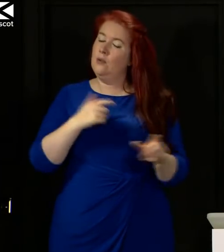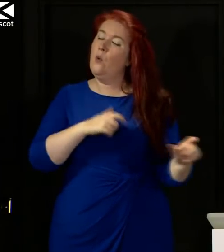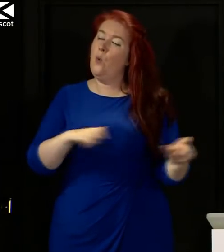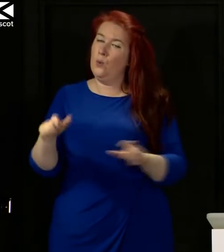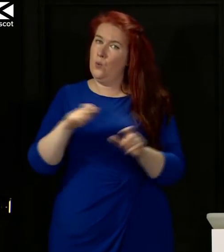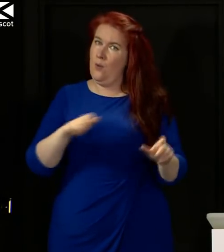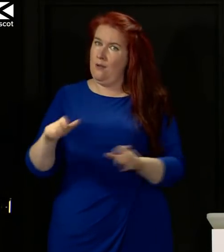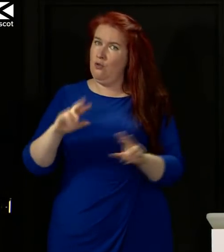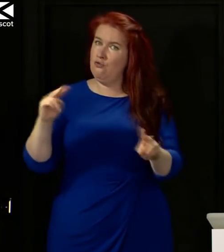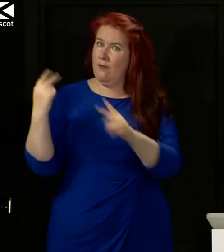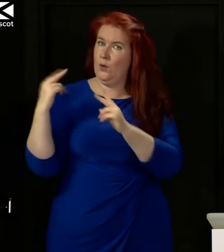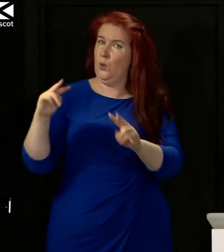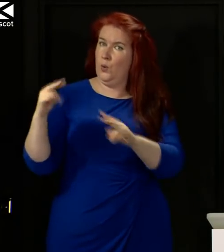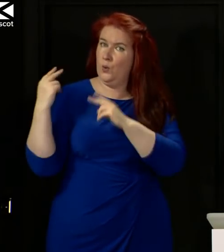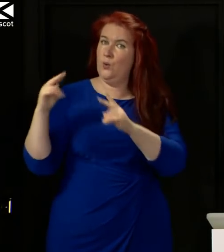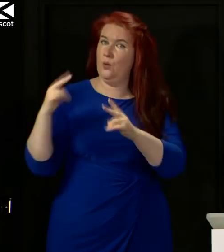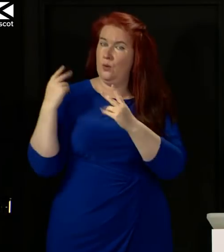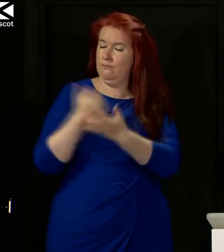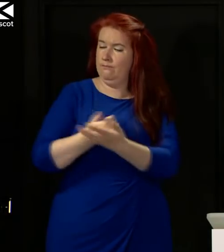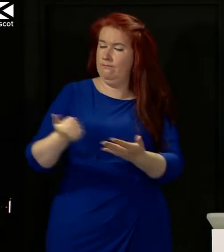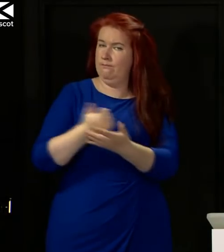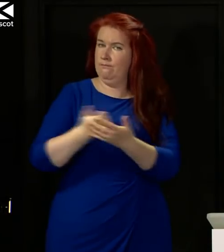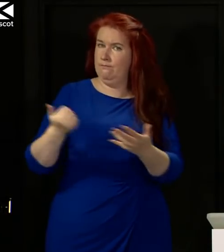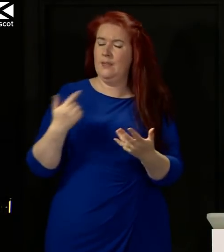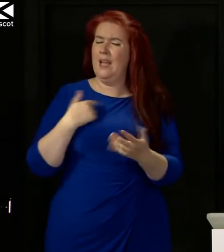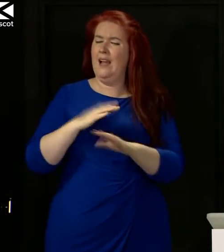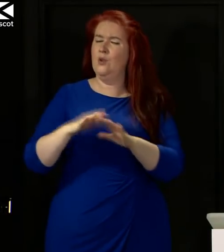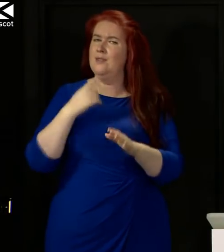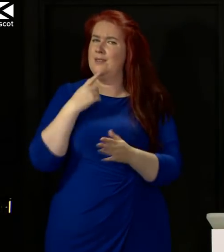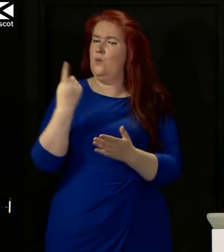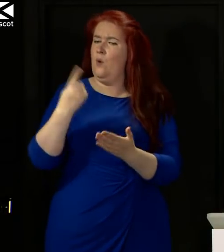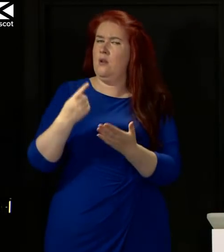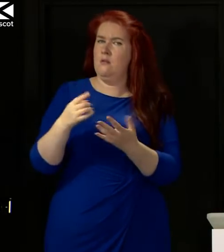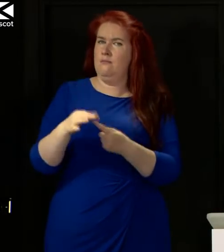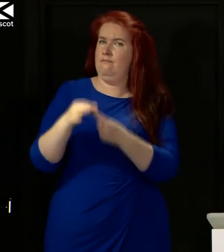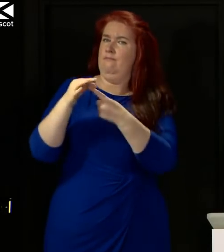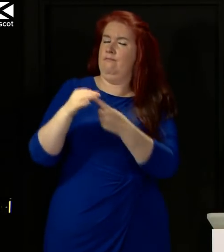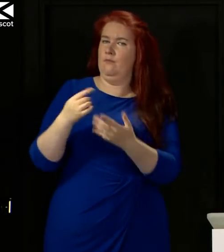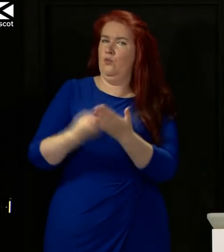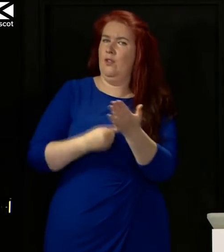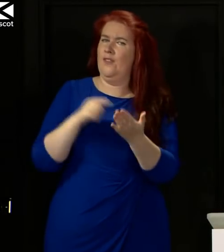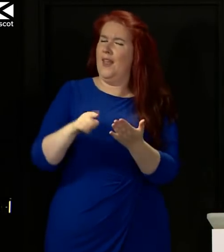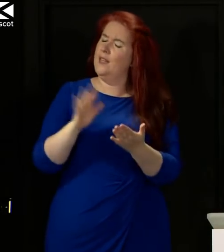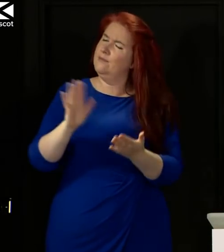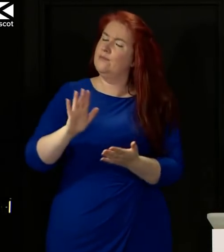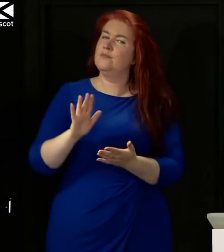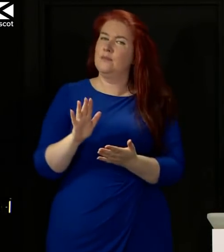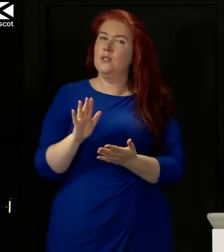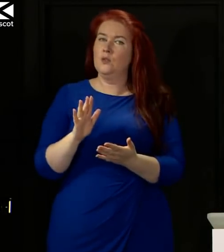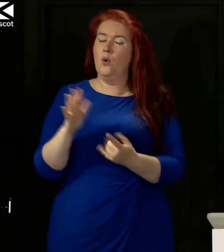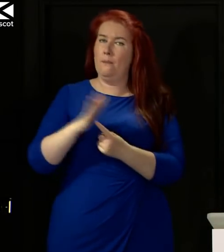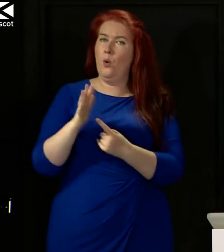review. So, I haven't set a particular condition for looking at it. It is important that I